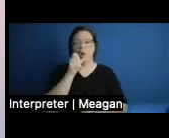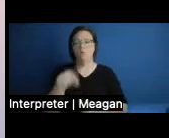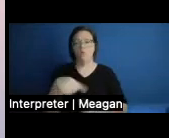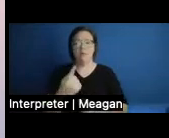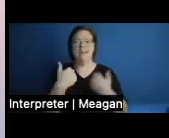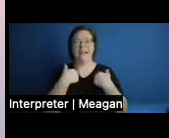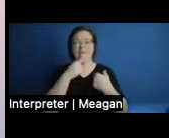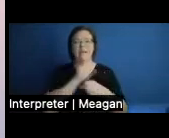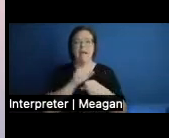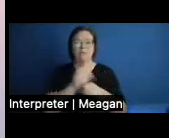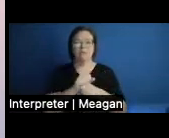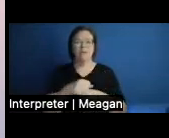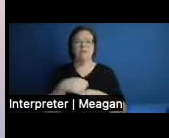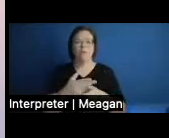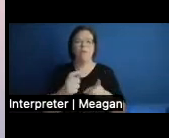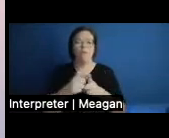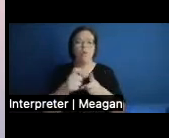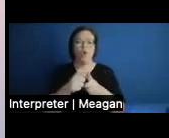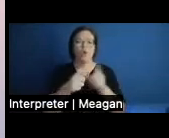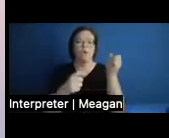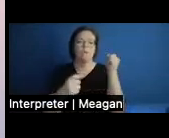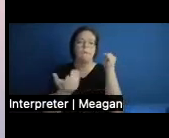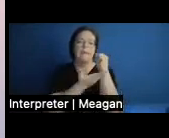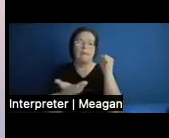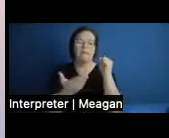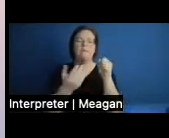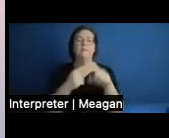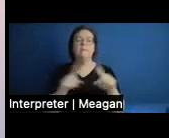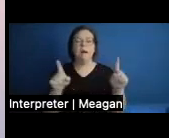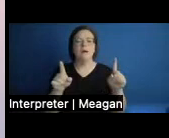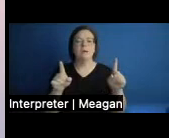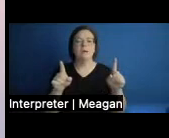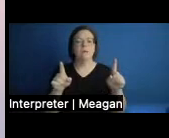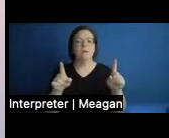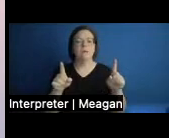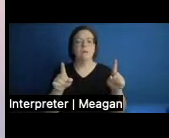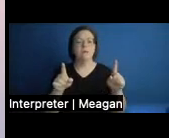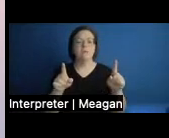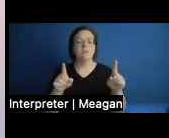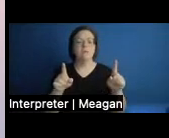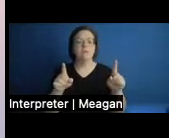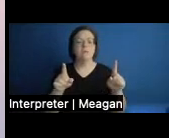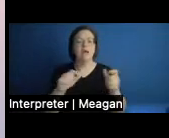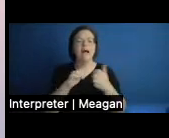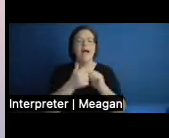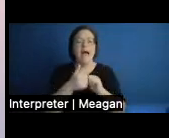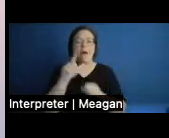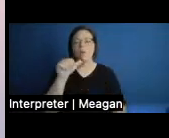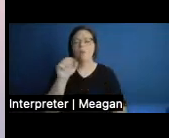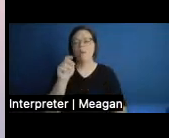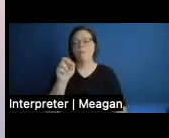the word “beheaded,” but it's the like, how Lamar is using the form of this poem and the